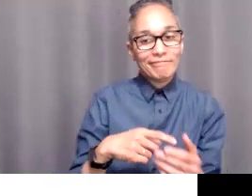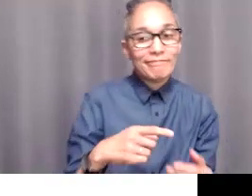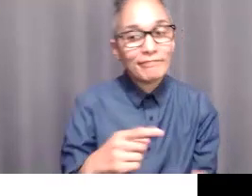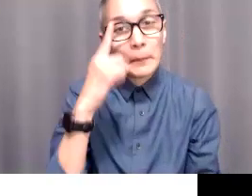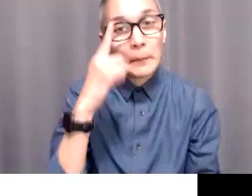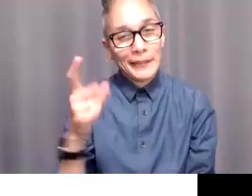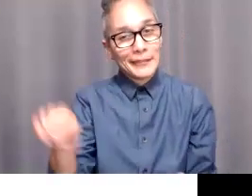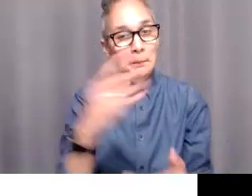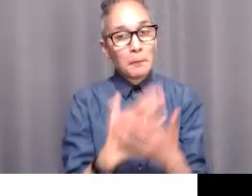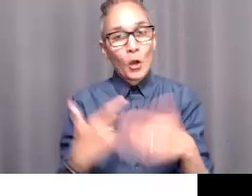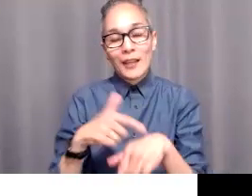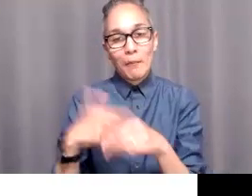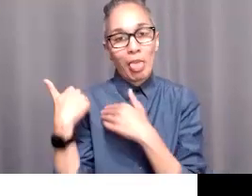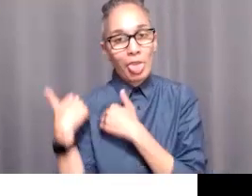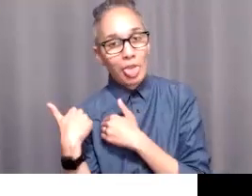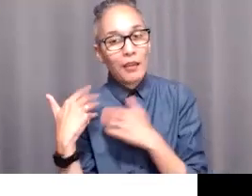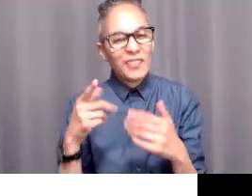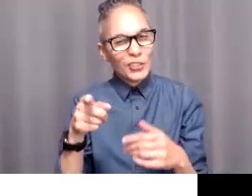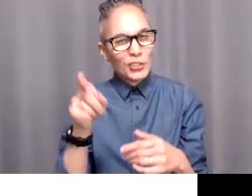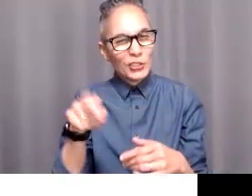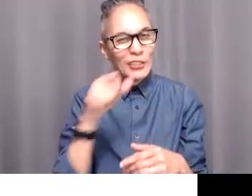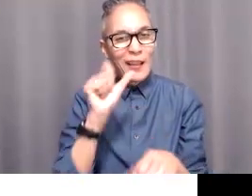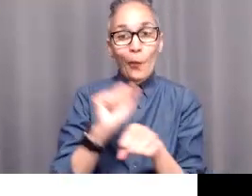You definitely should not be doing work that you don't get paid for.